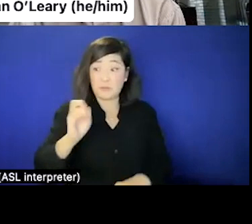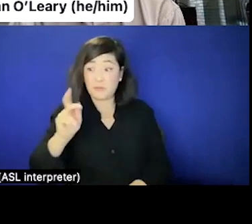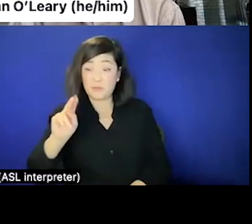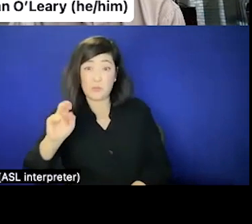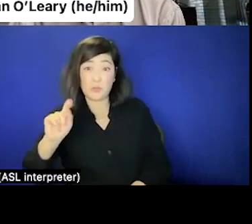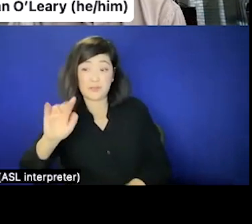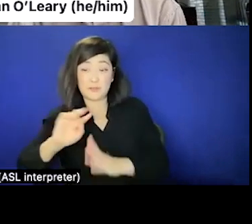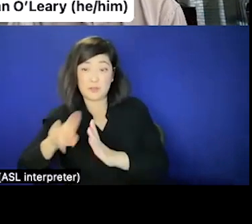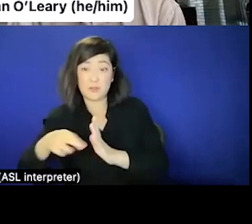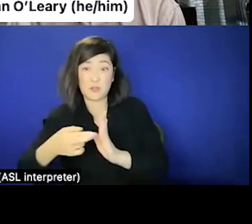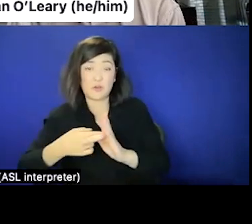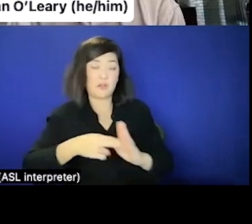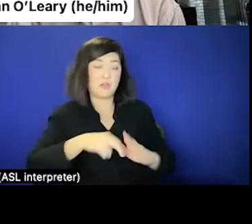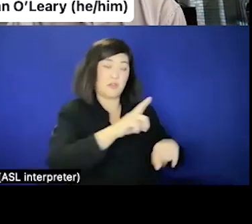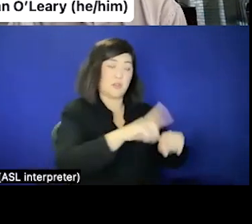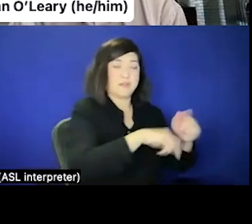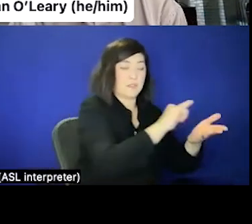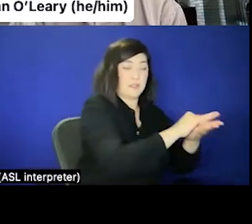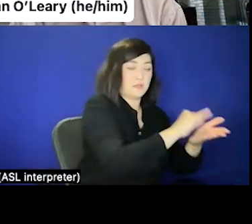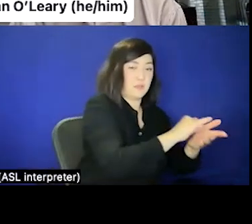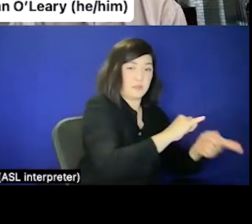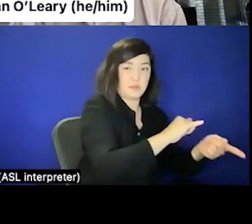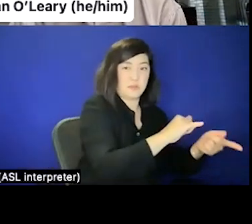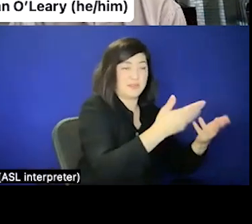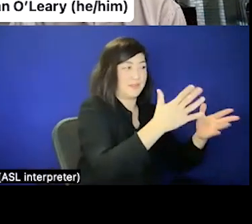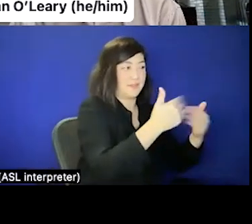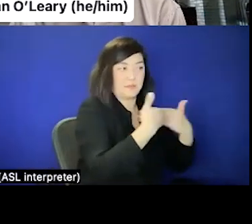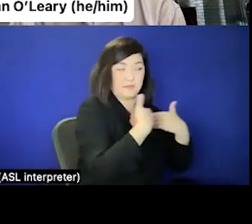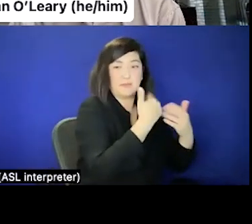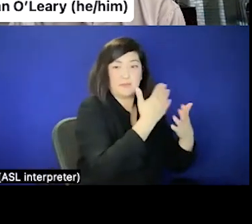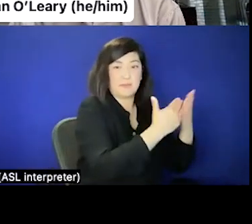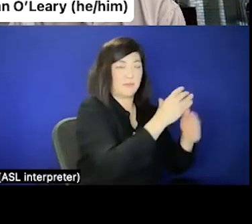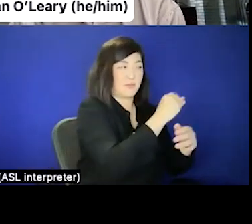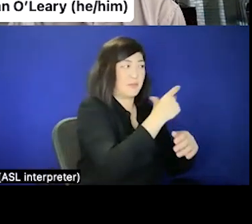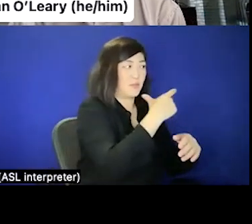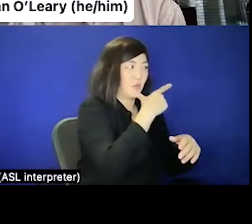refine. There are already companies doing this work in the U.S. market, but I think